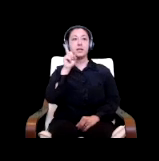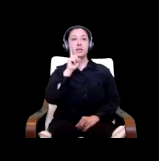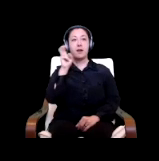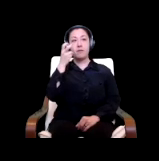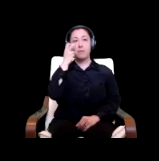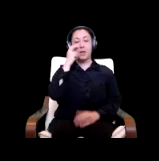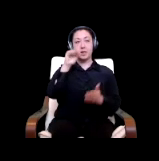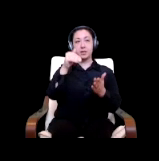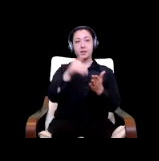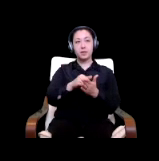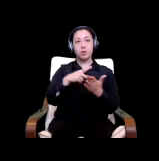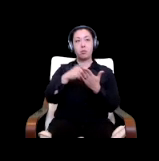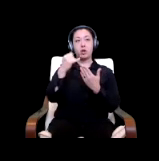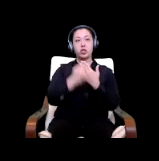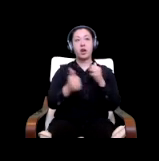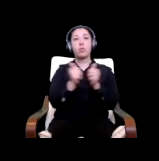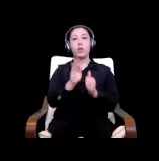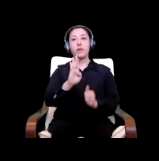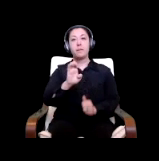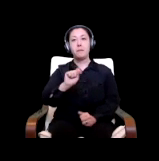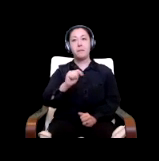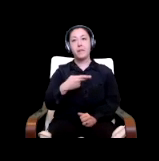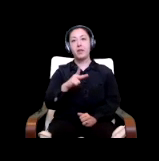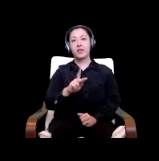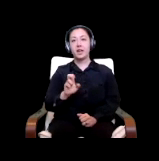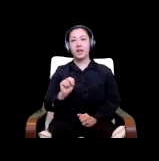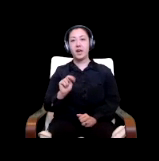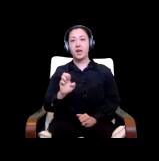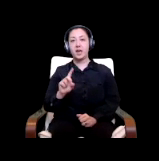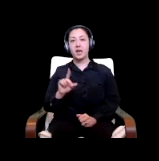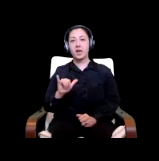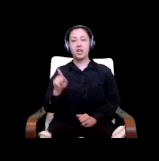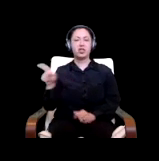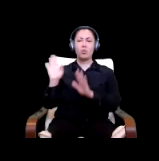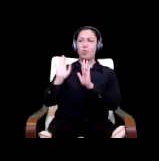a phenomenal mentor and I continue to work with her and consult with her throughout my